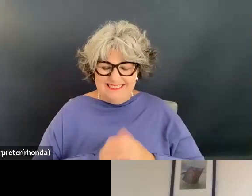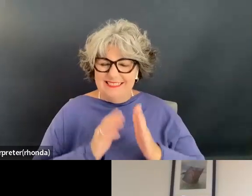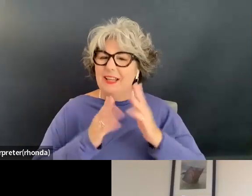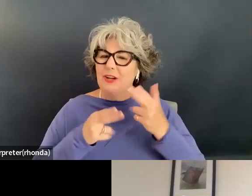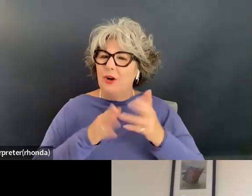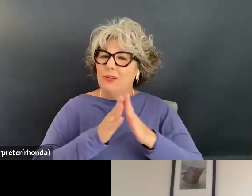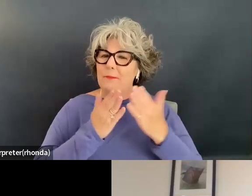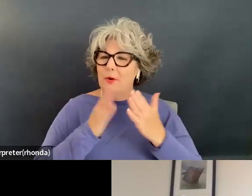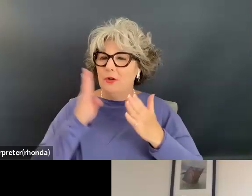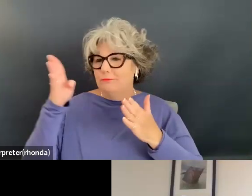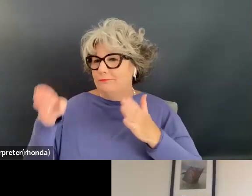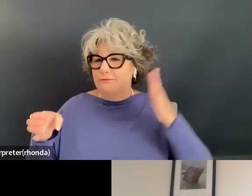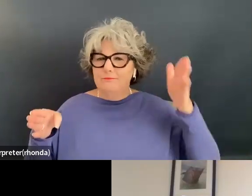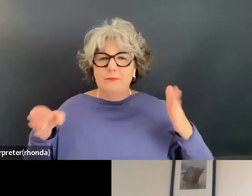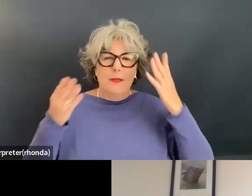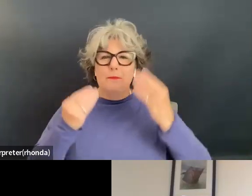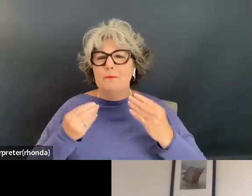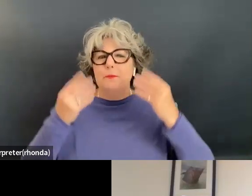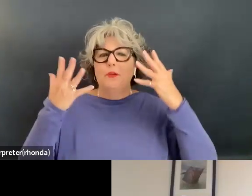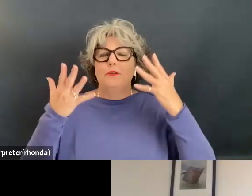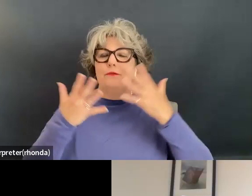in a very beautiful and tender way?